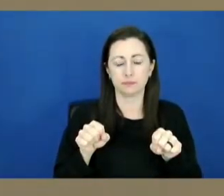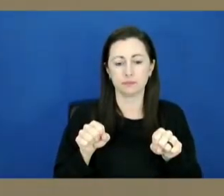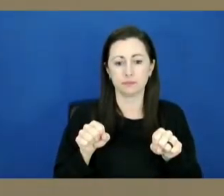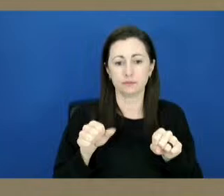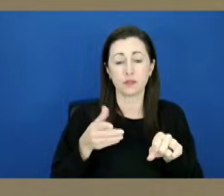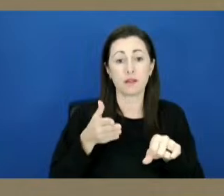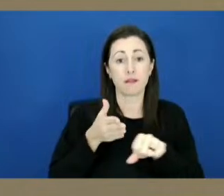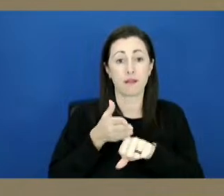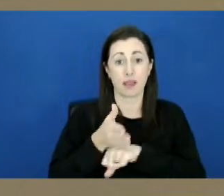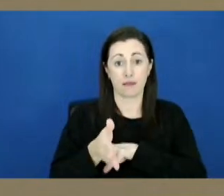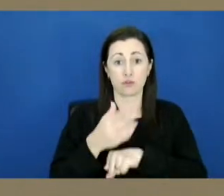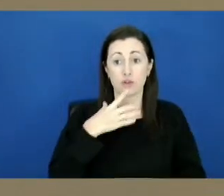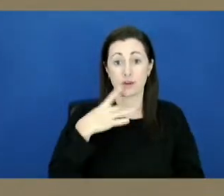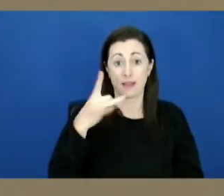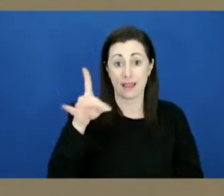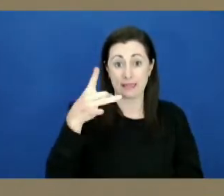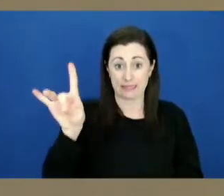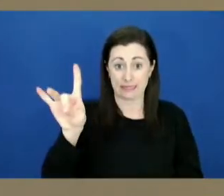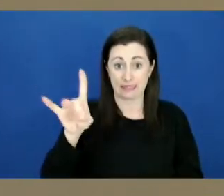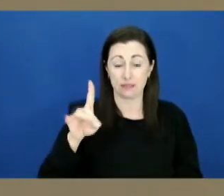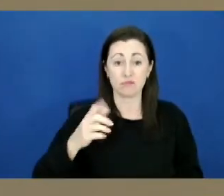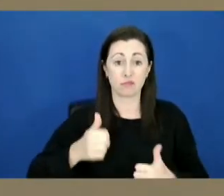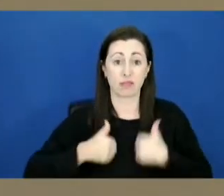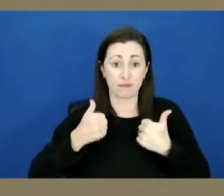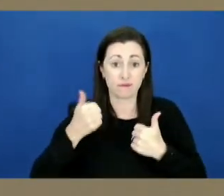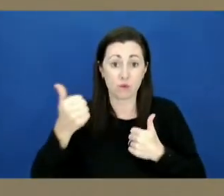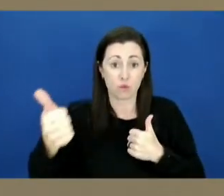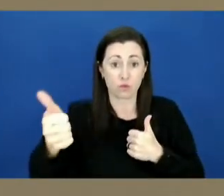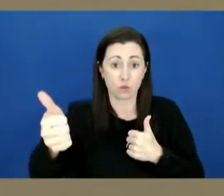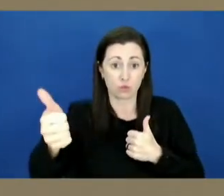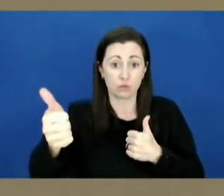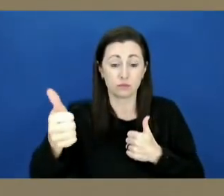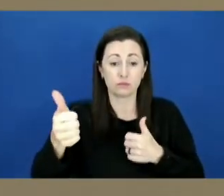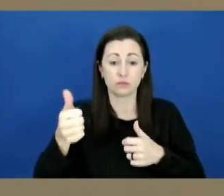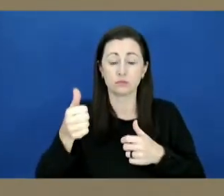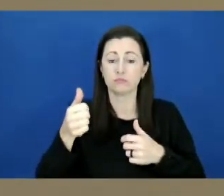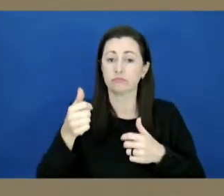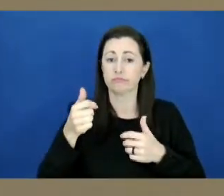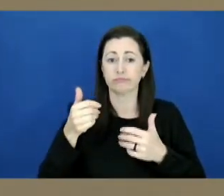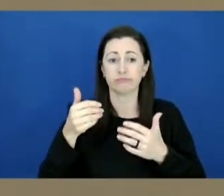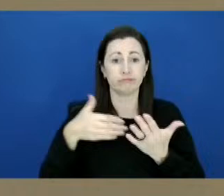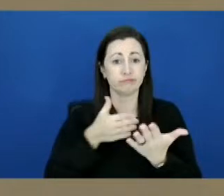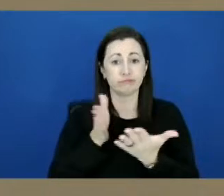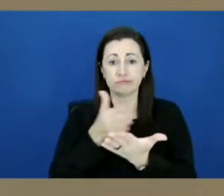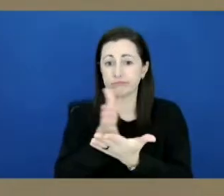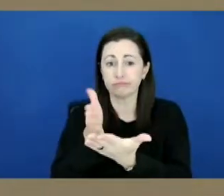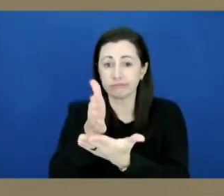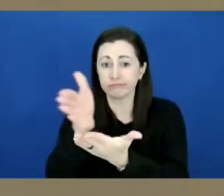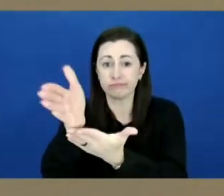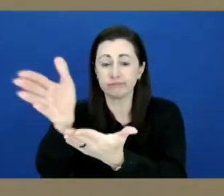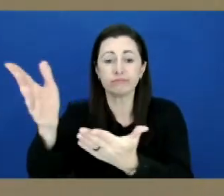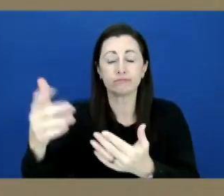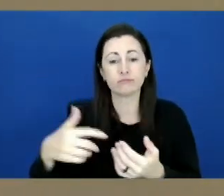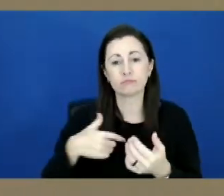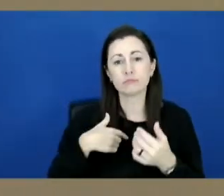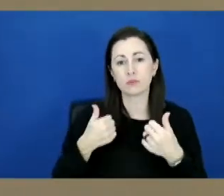ADOP